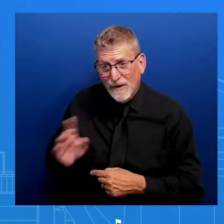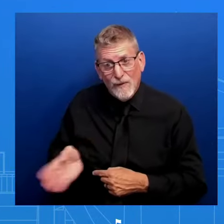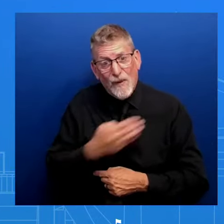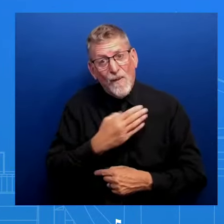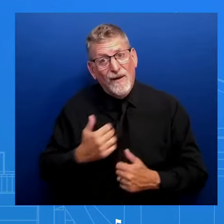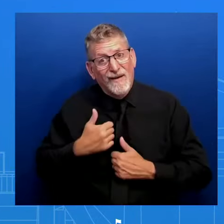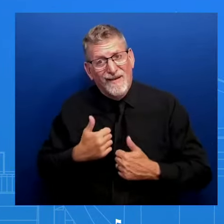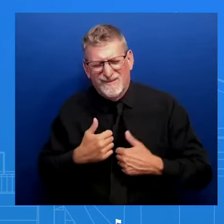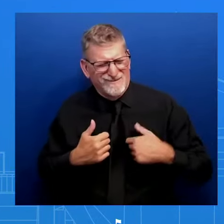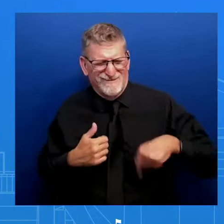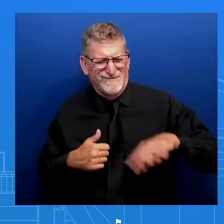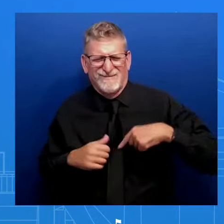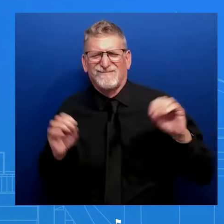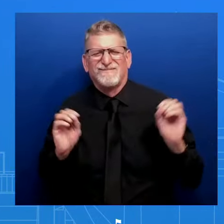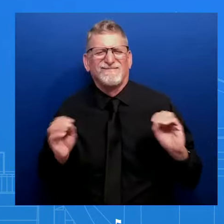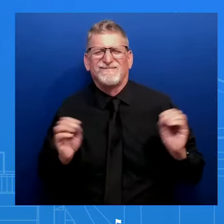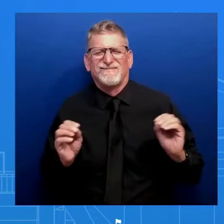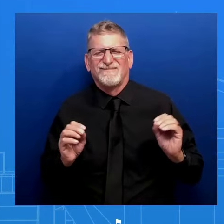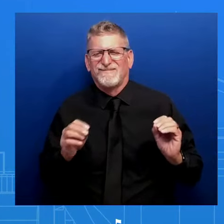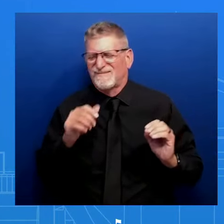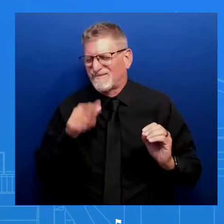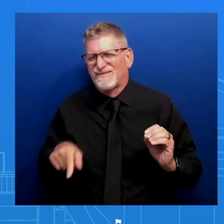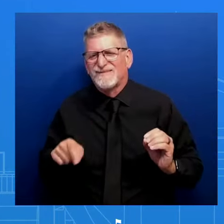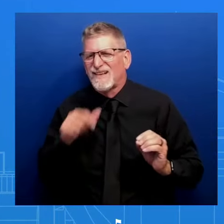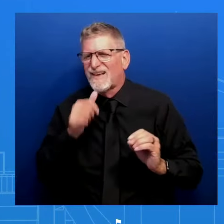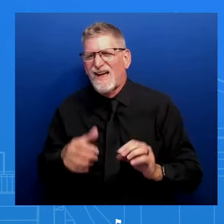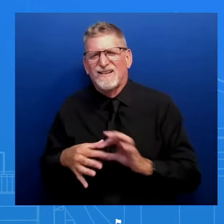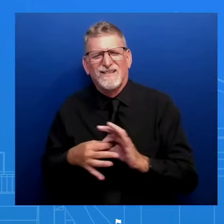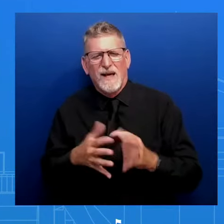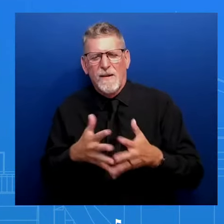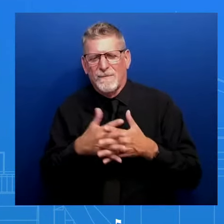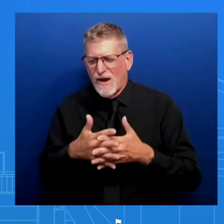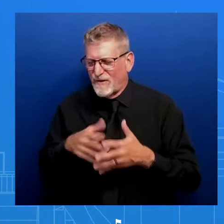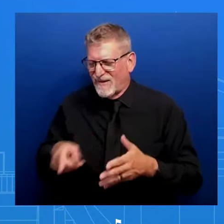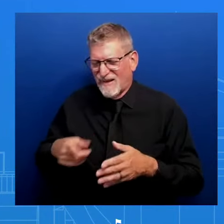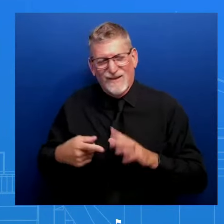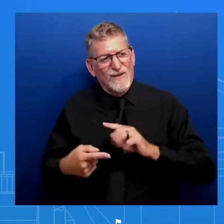to what we're trying to do to get those two wrongfully detained Americans home. The Press: And you honestly believe